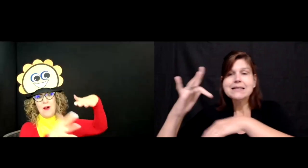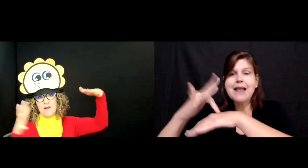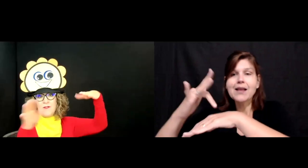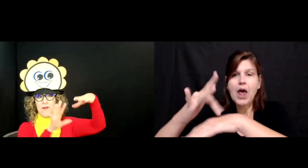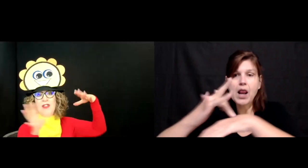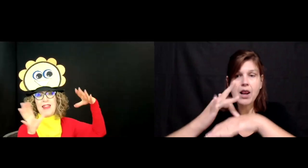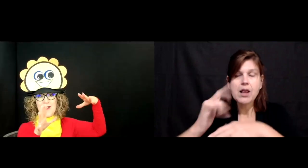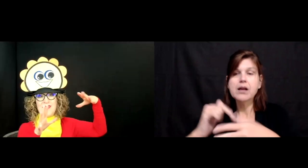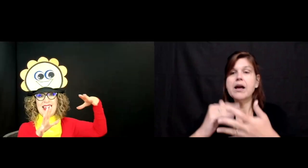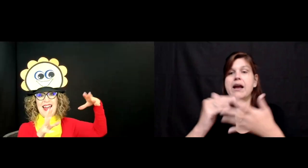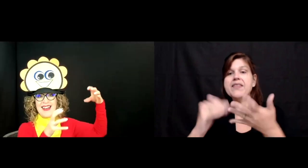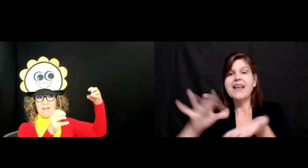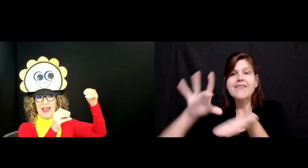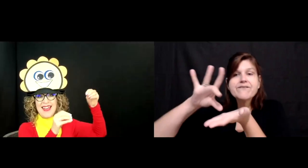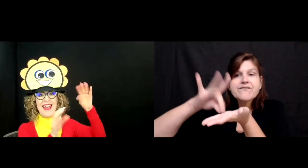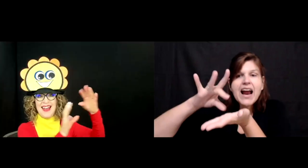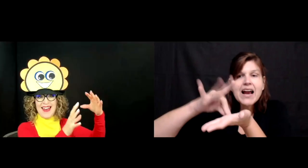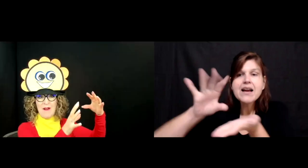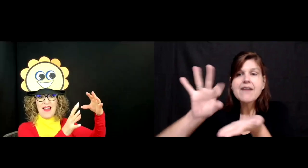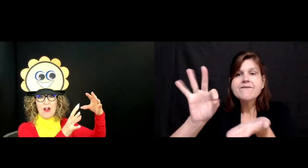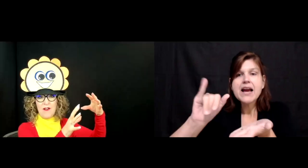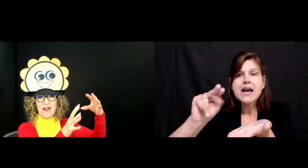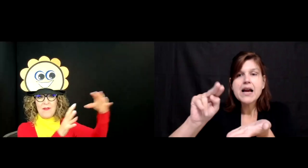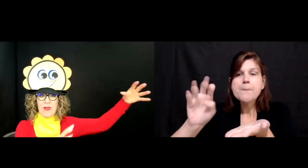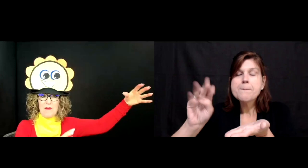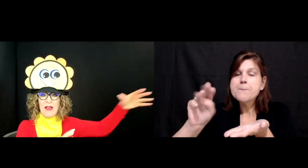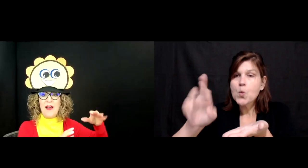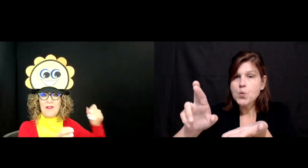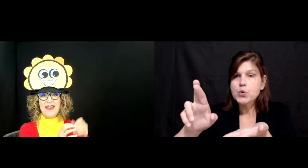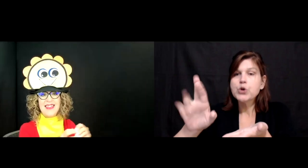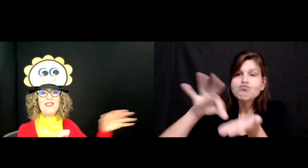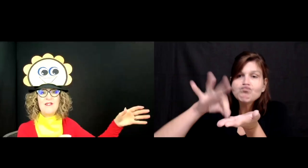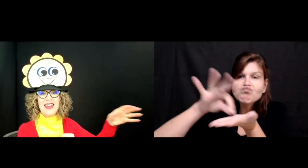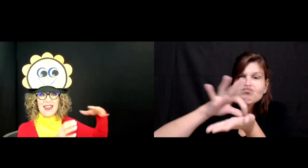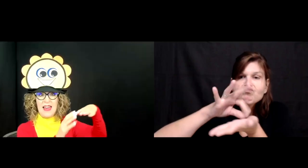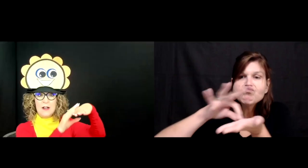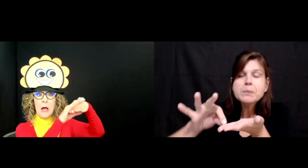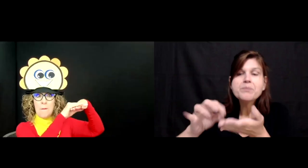But for the sake of today and being, you know, not getting too detailed.